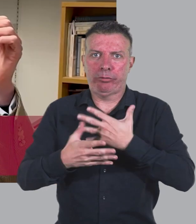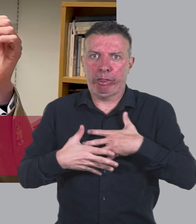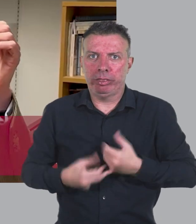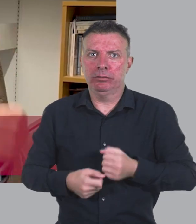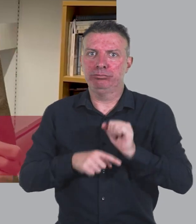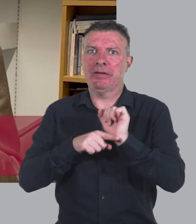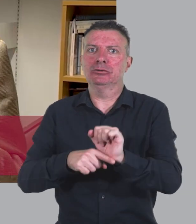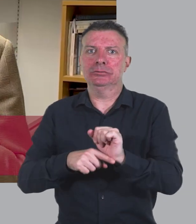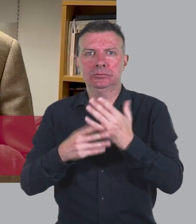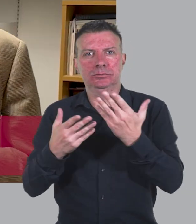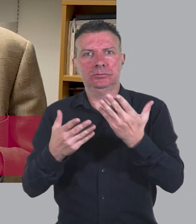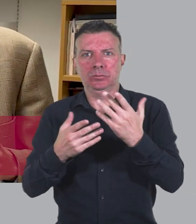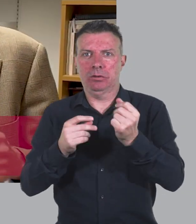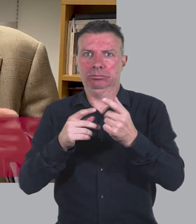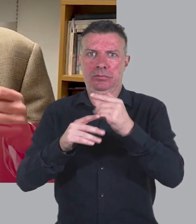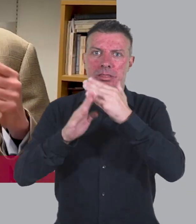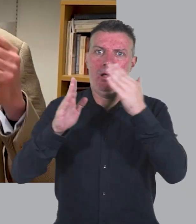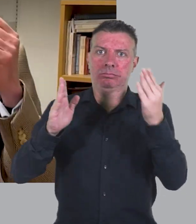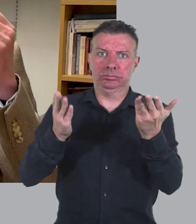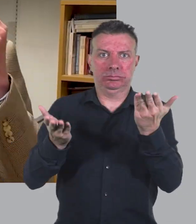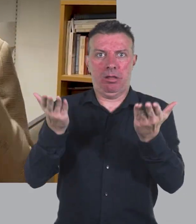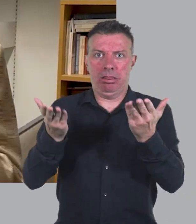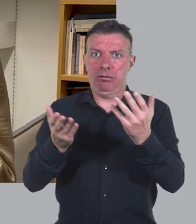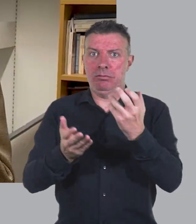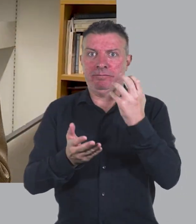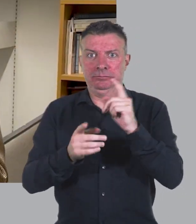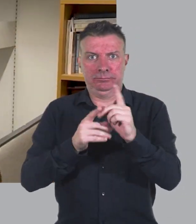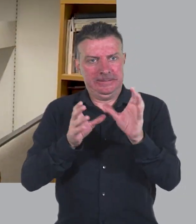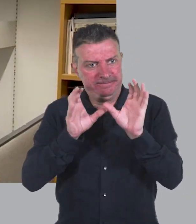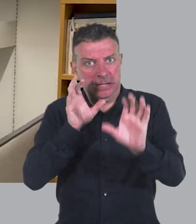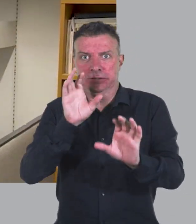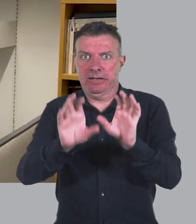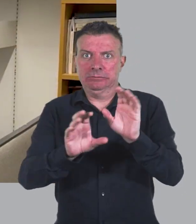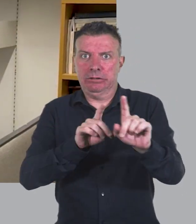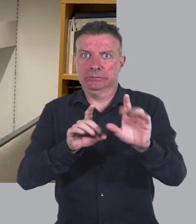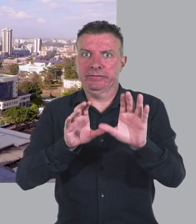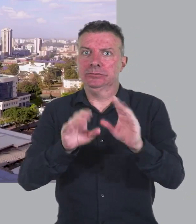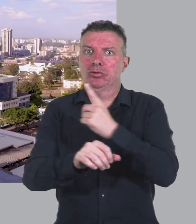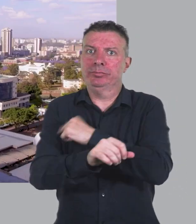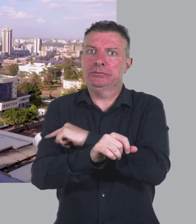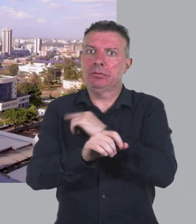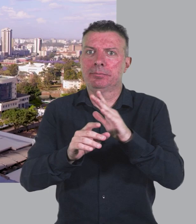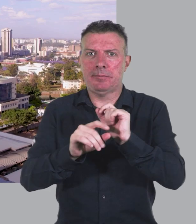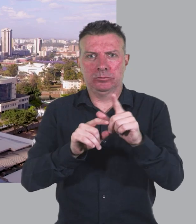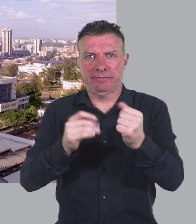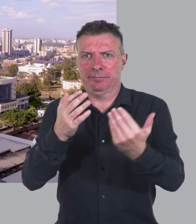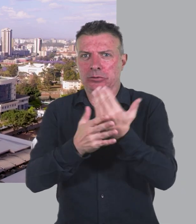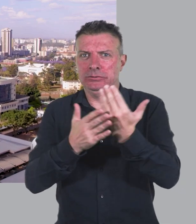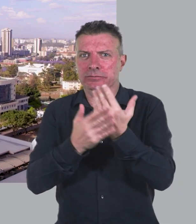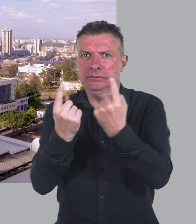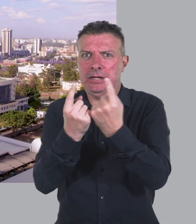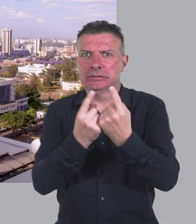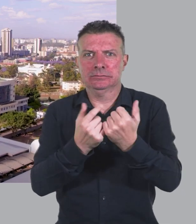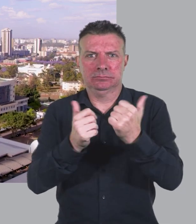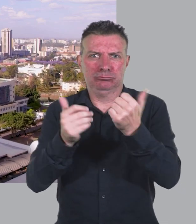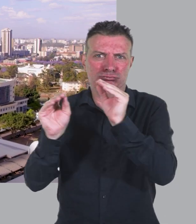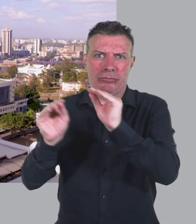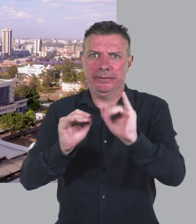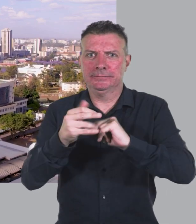At the other end of the scale, governments increasingly invest in hospitals. Many have modern facilities and well-trained staff.